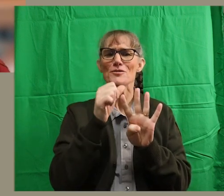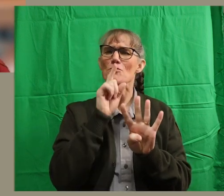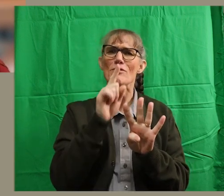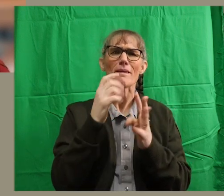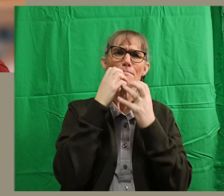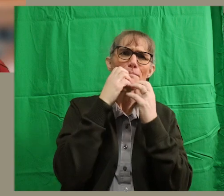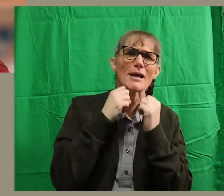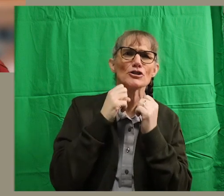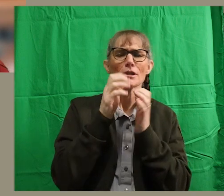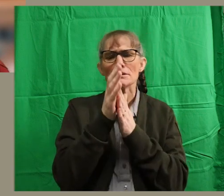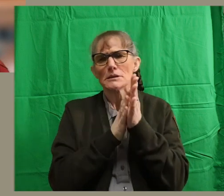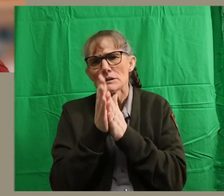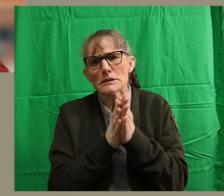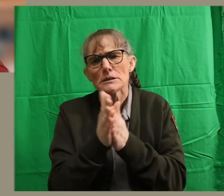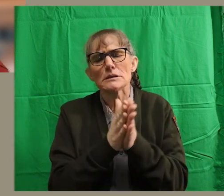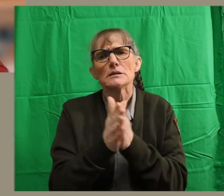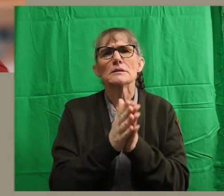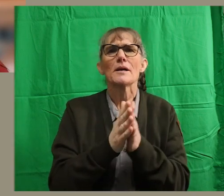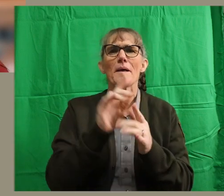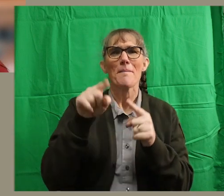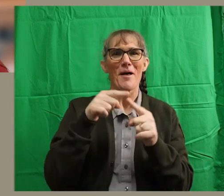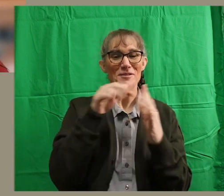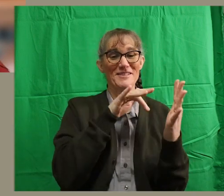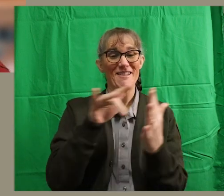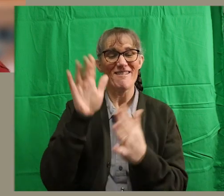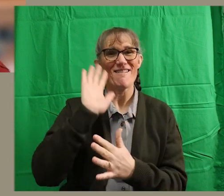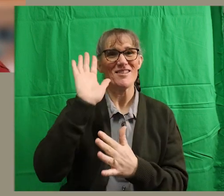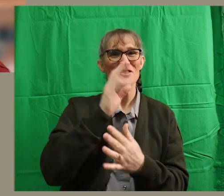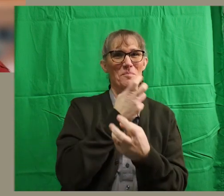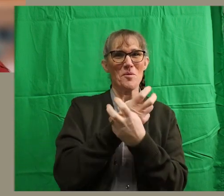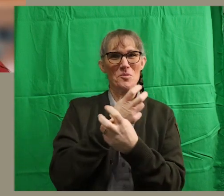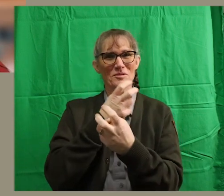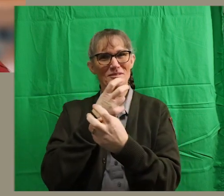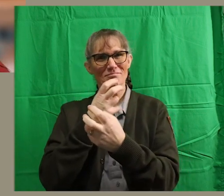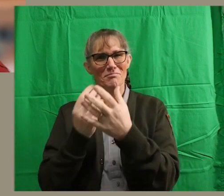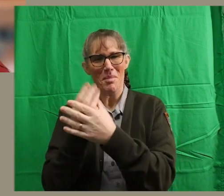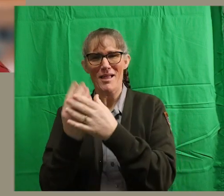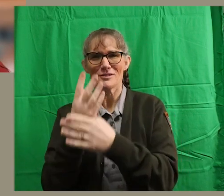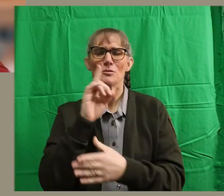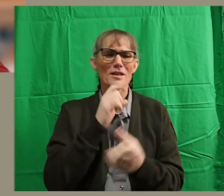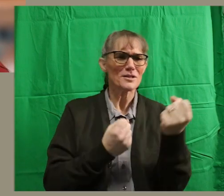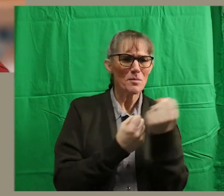females who are just as passionate and excited about paleontology as I am, and they're incredibly